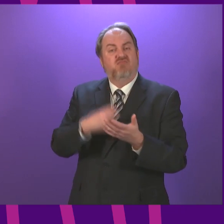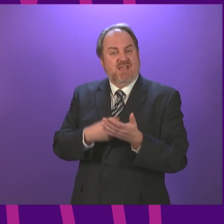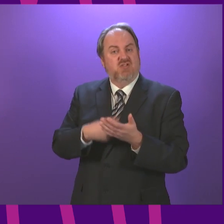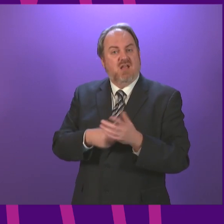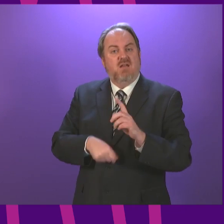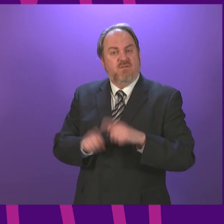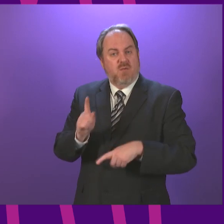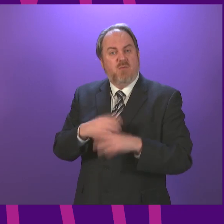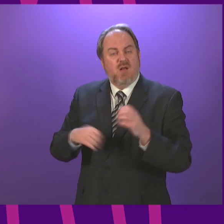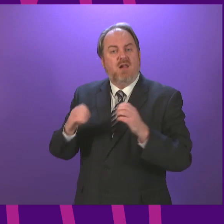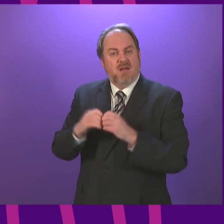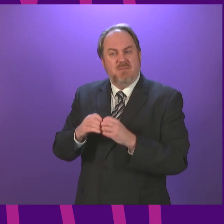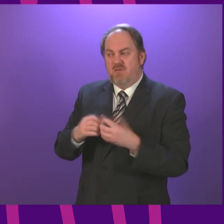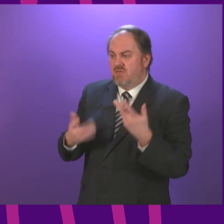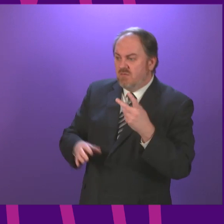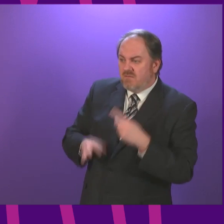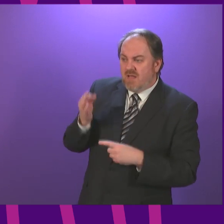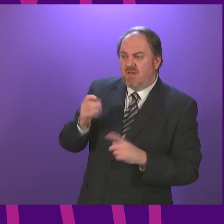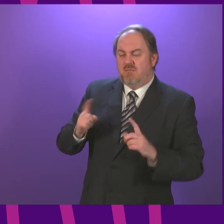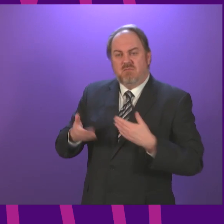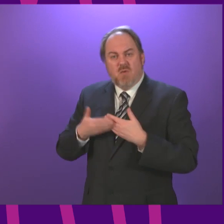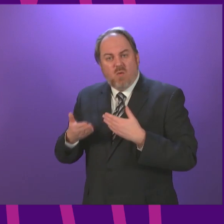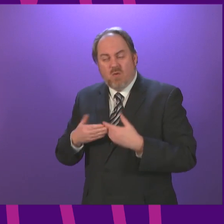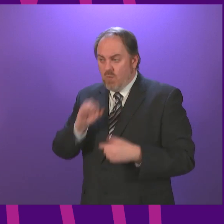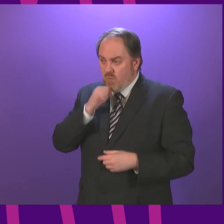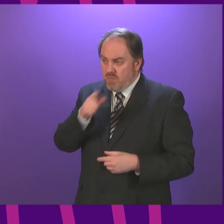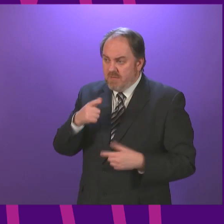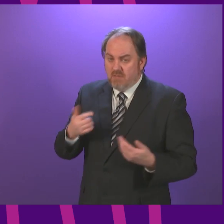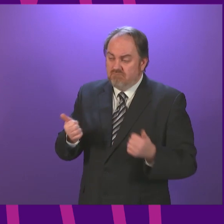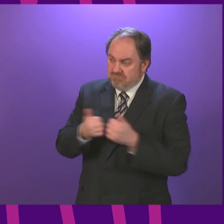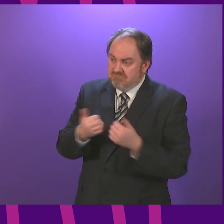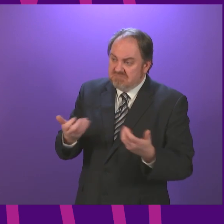near future about whether it would subject itself to independent scrutiny in that regard.